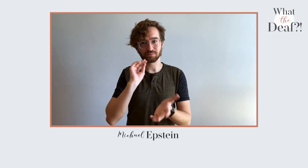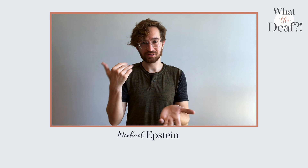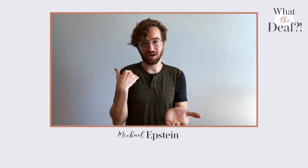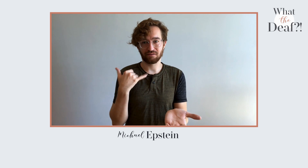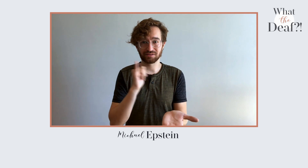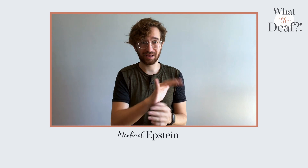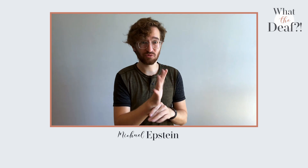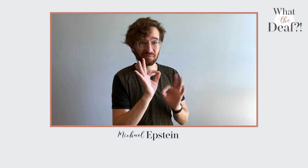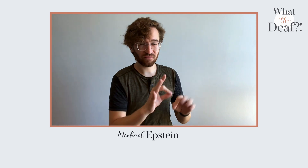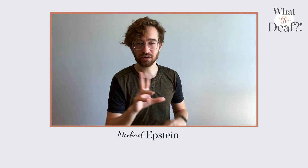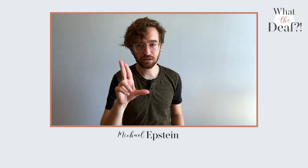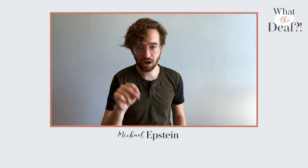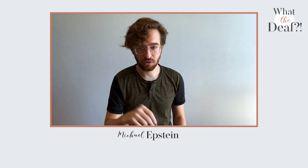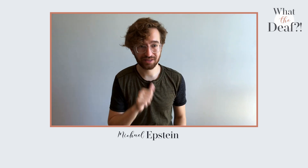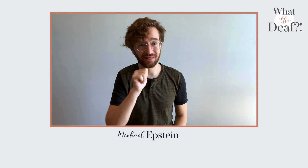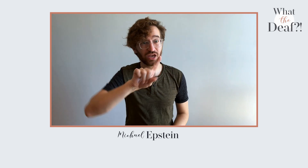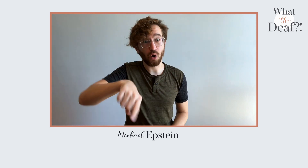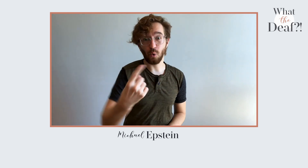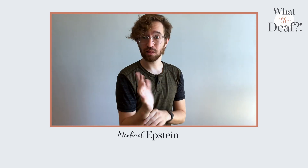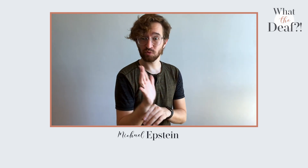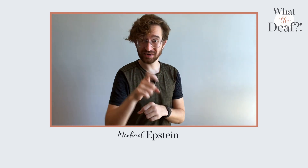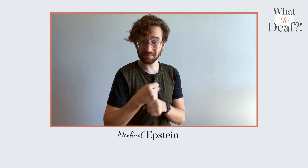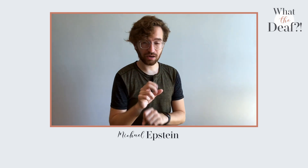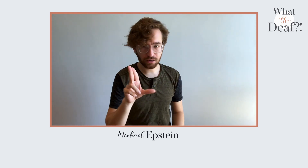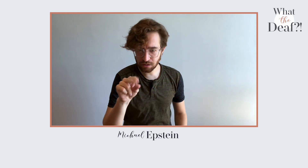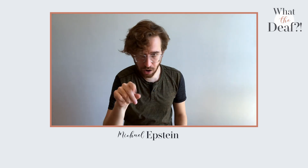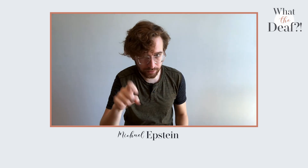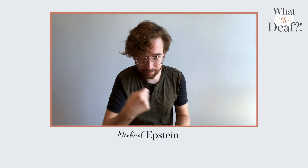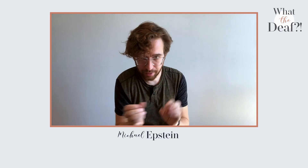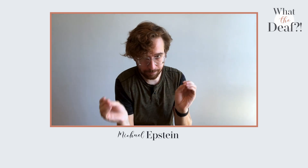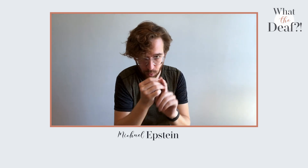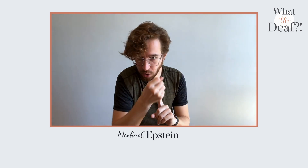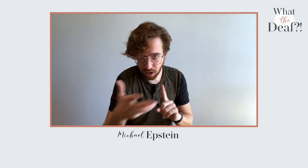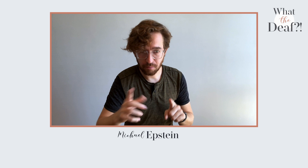for the hearing community to have. And it's not the only movie that's going to be made, there will be more,